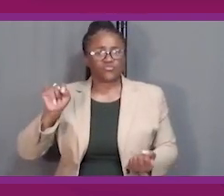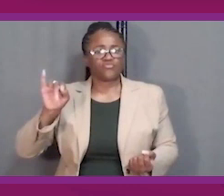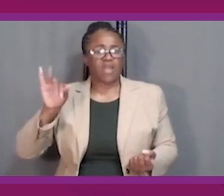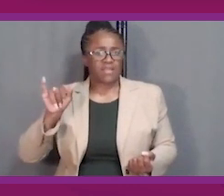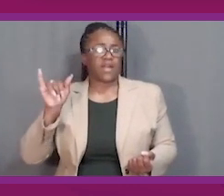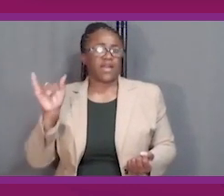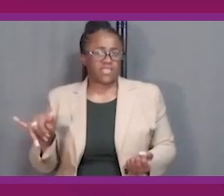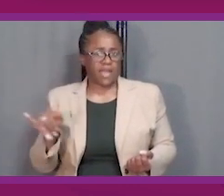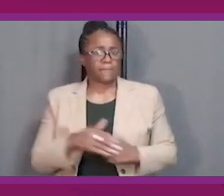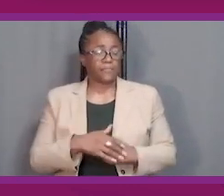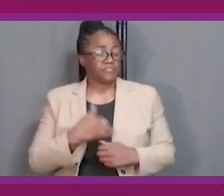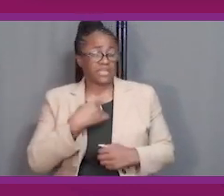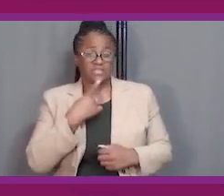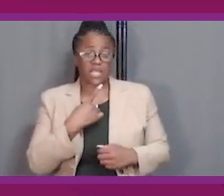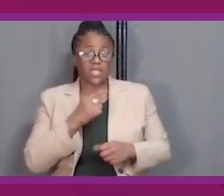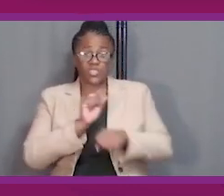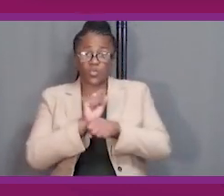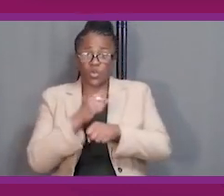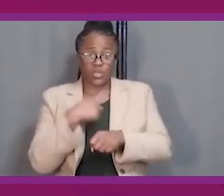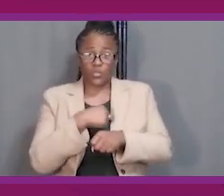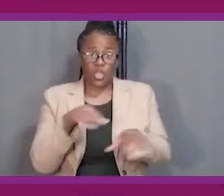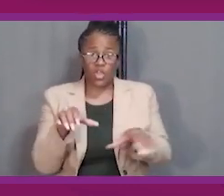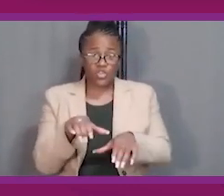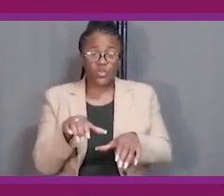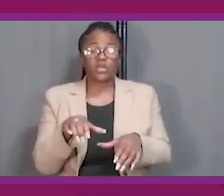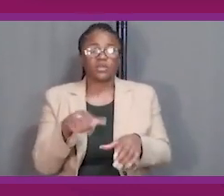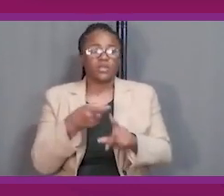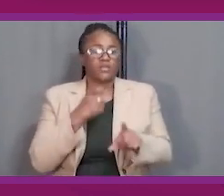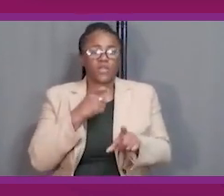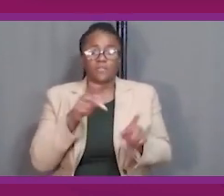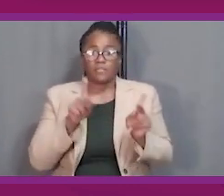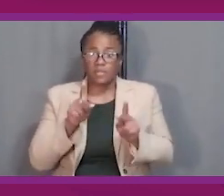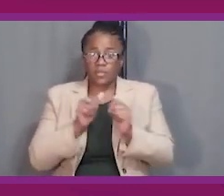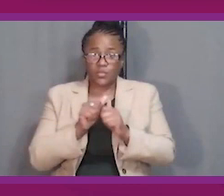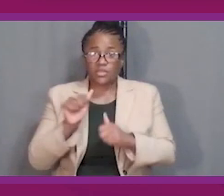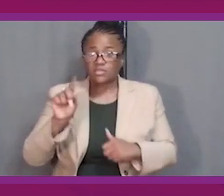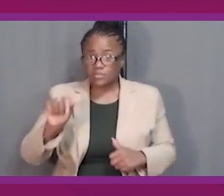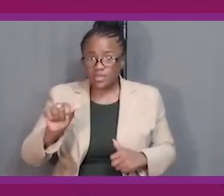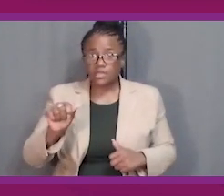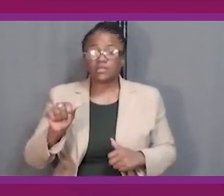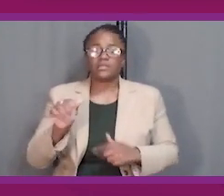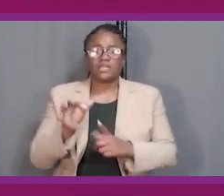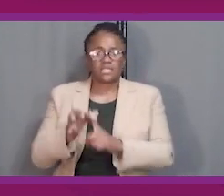disabilities, especially women with disabilities, is the complaint has been, yes, the UNCRPD has